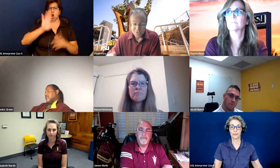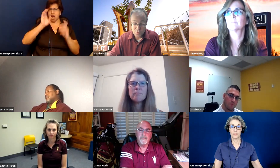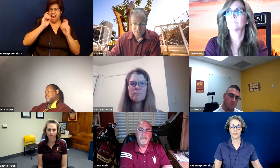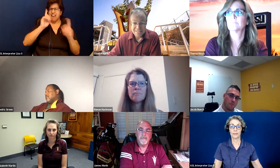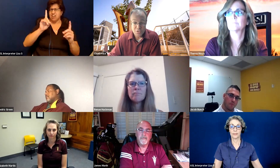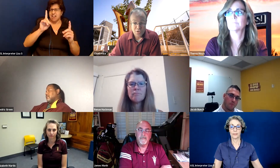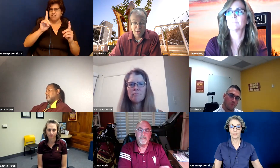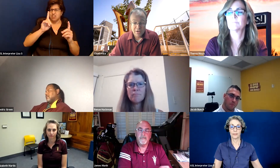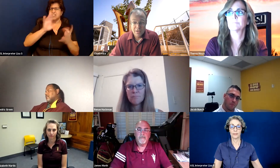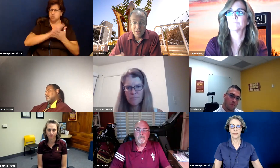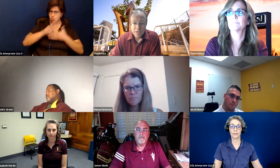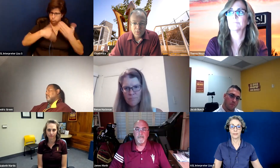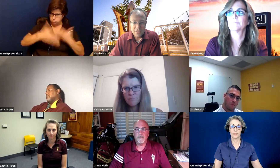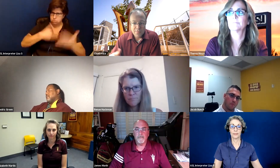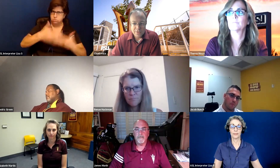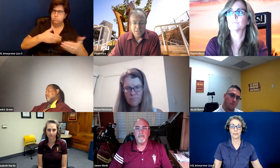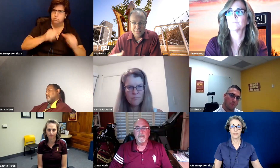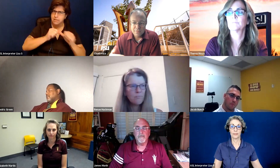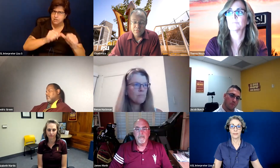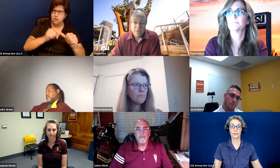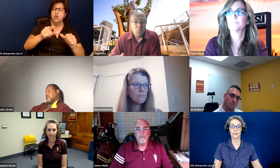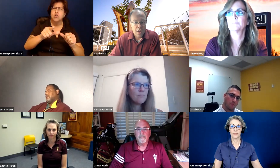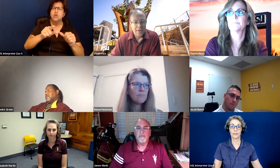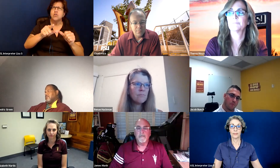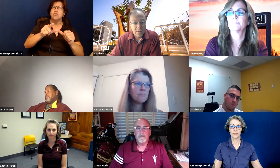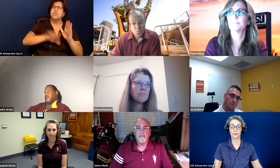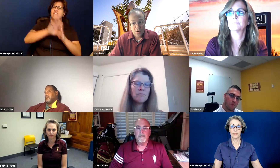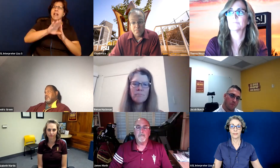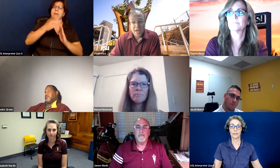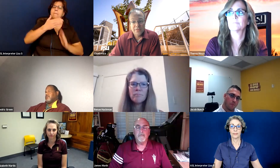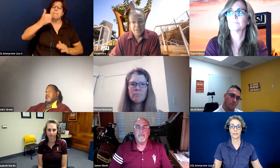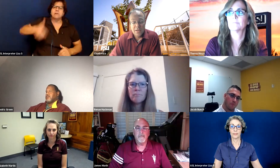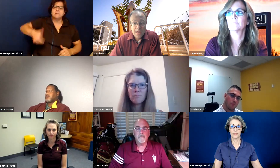and goal continues on, you'll get a better sense of what might work best.